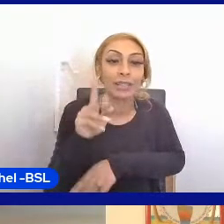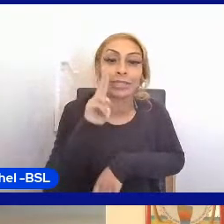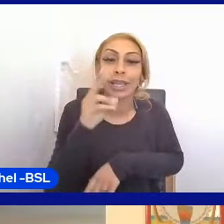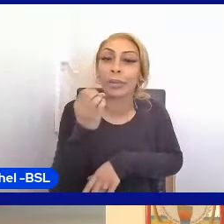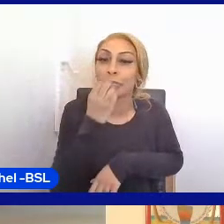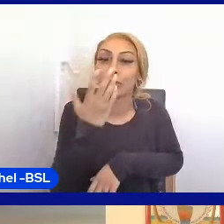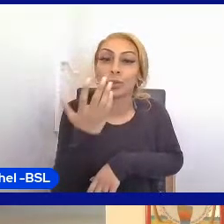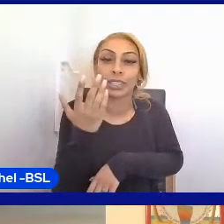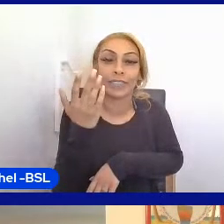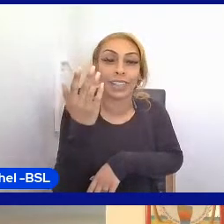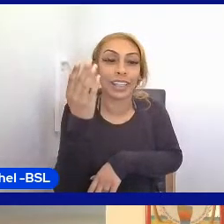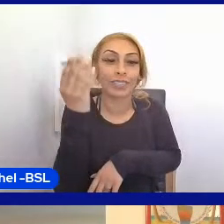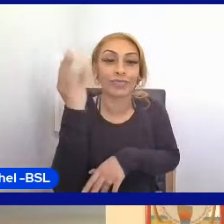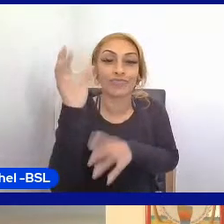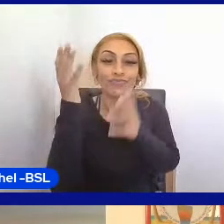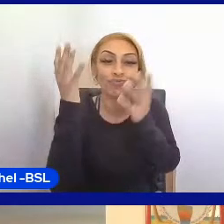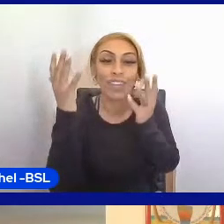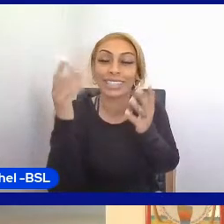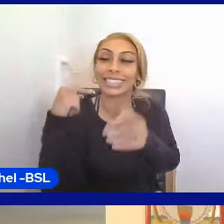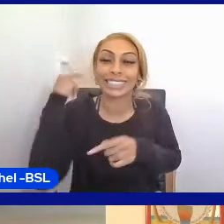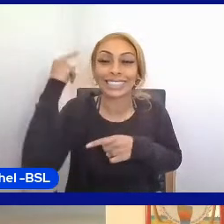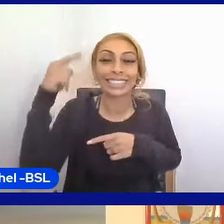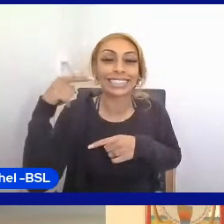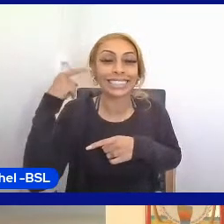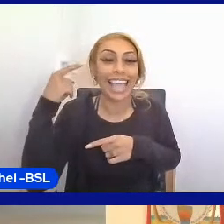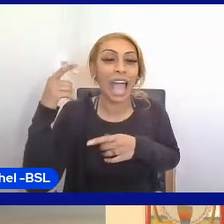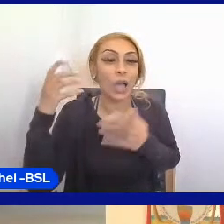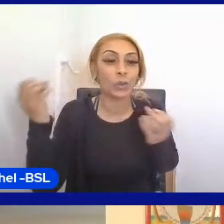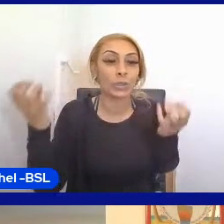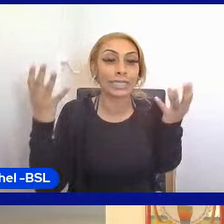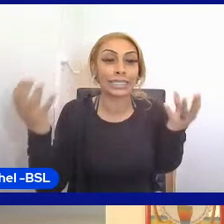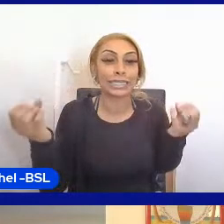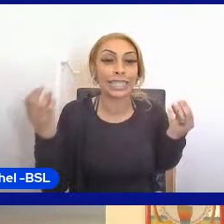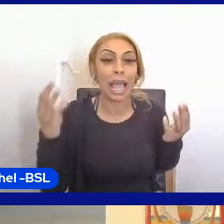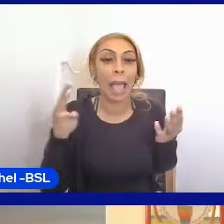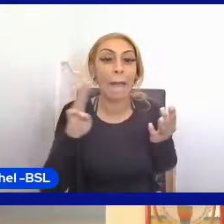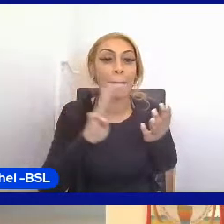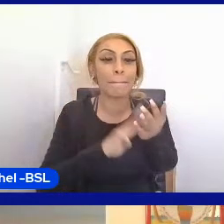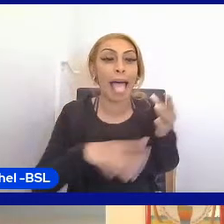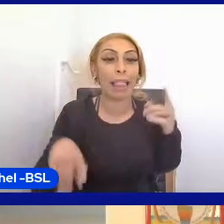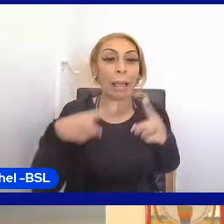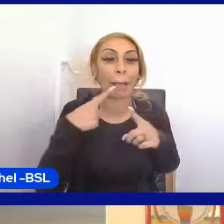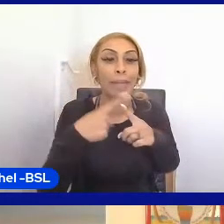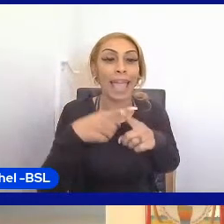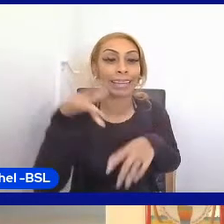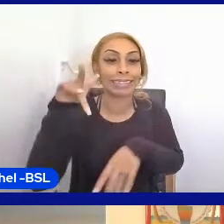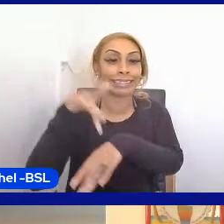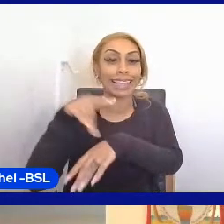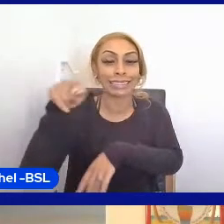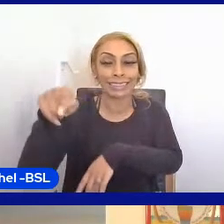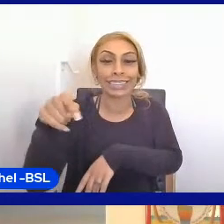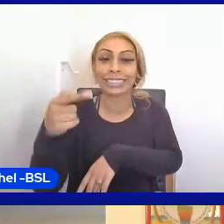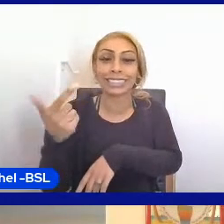are seeing that beautifully rendered sound system in the car park in the Malcolm X Centre, which of course is a very familiar